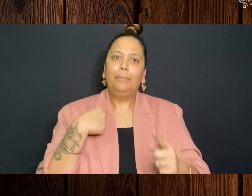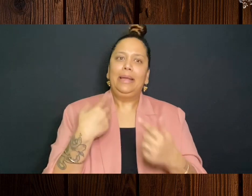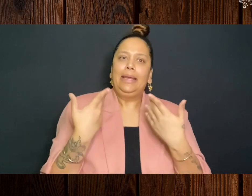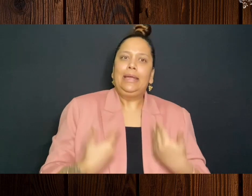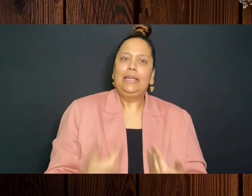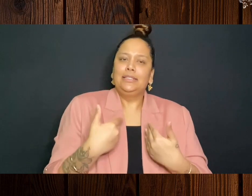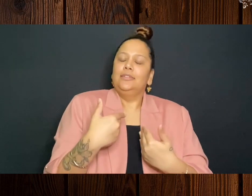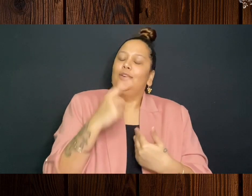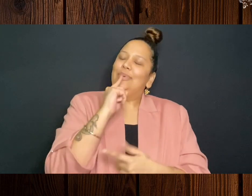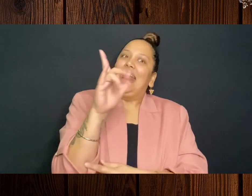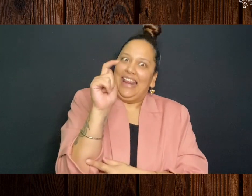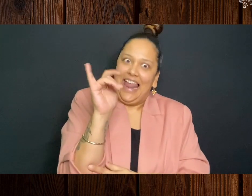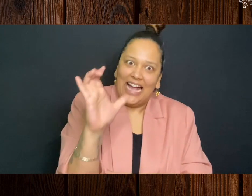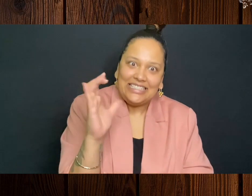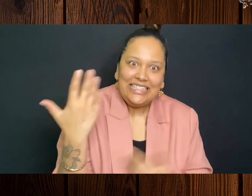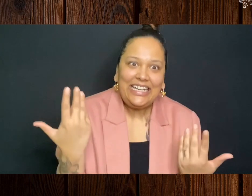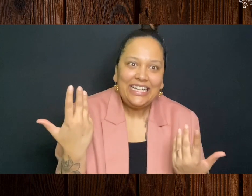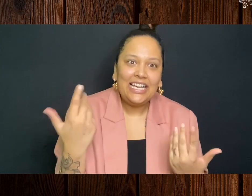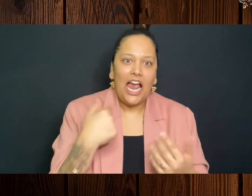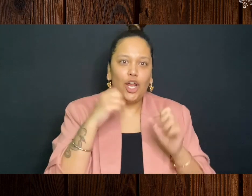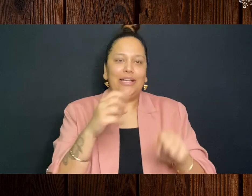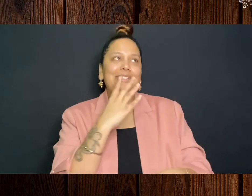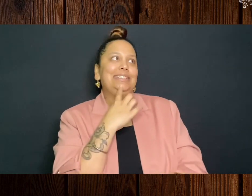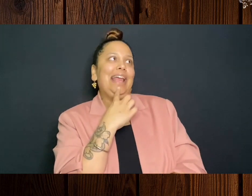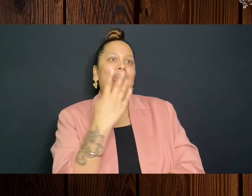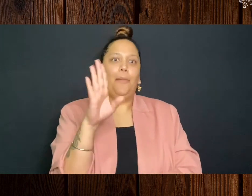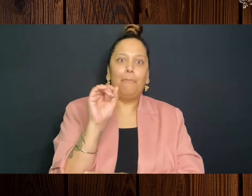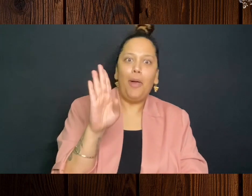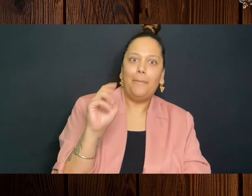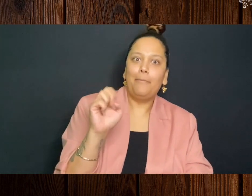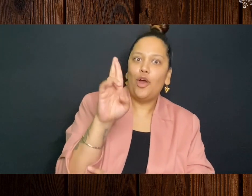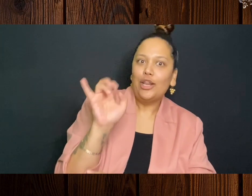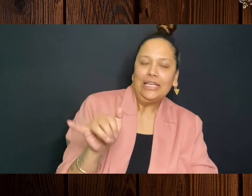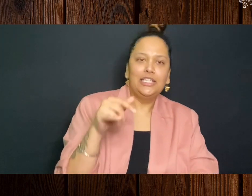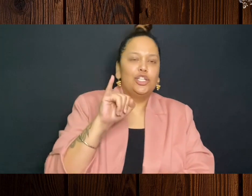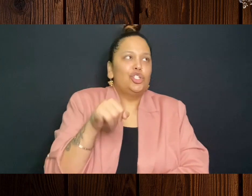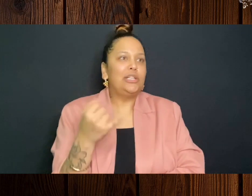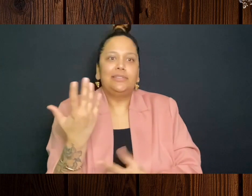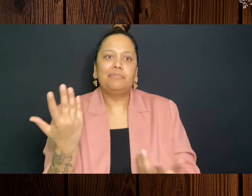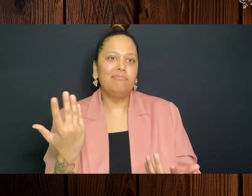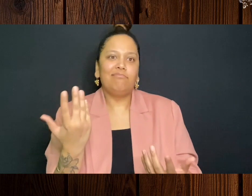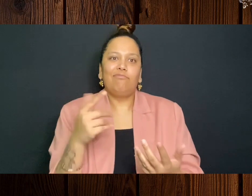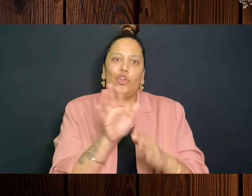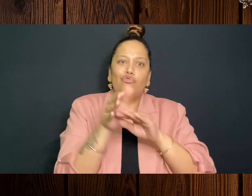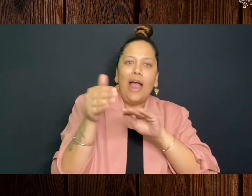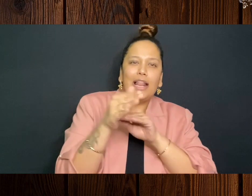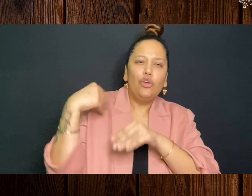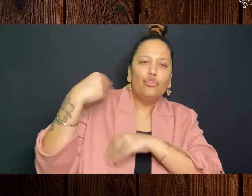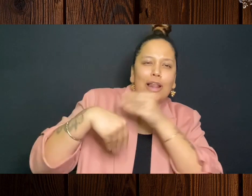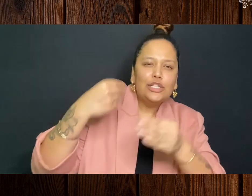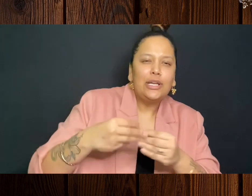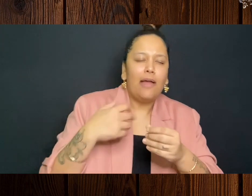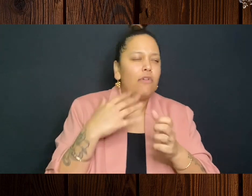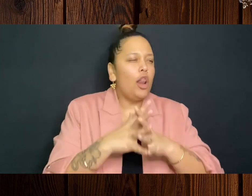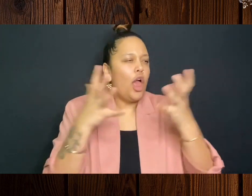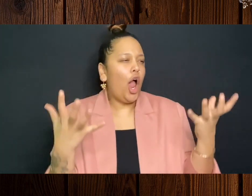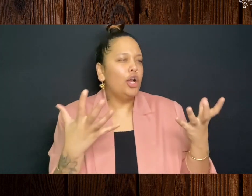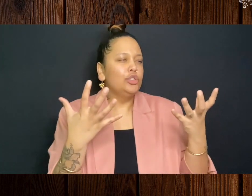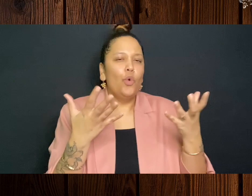that's classic folk music. And I would say, Bob Marley, and just the reggae tradition, in a lot of ways have a lot of